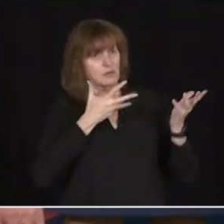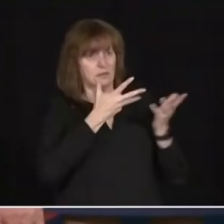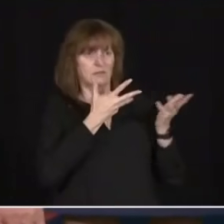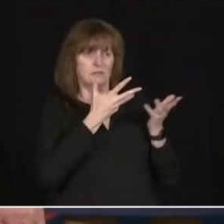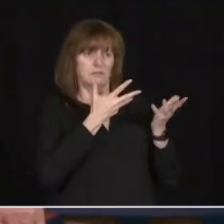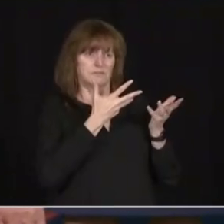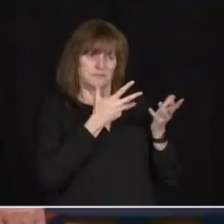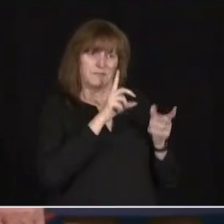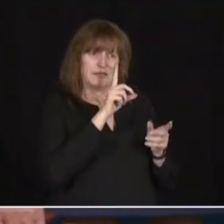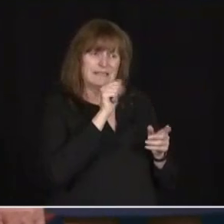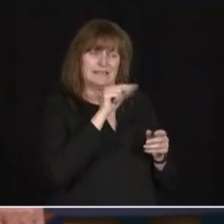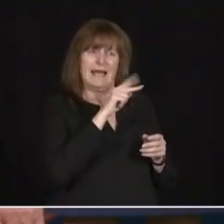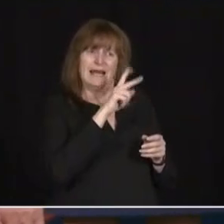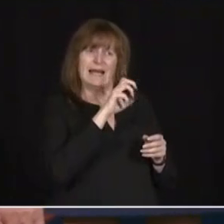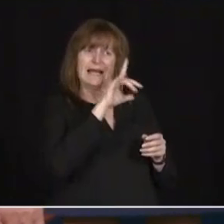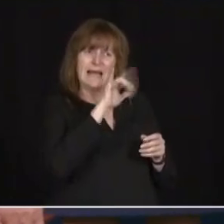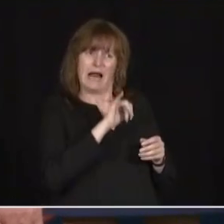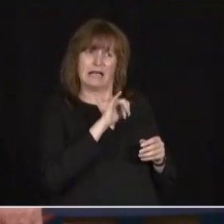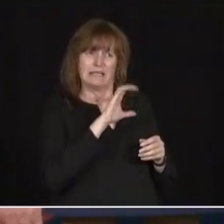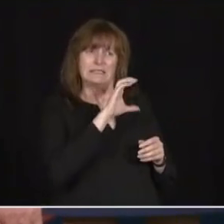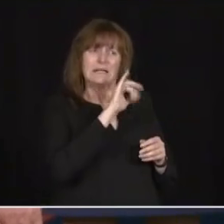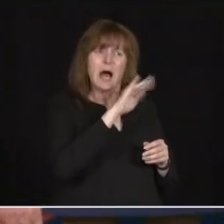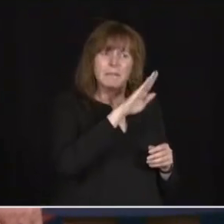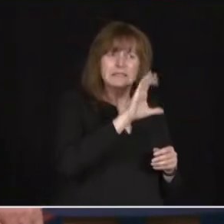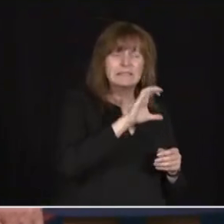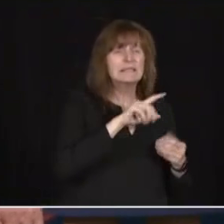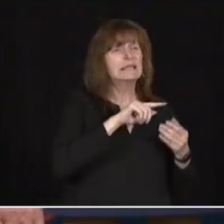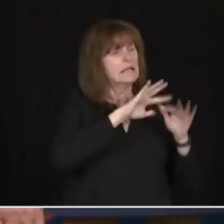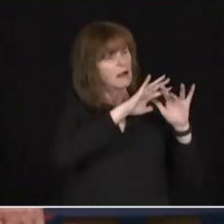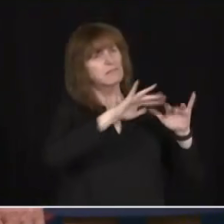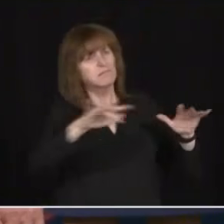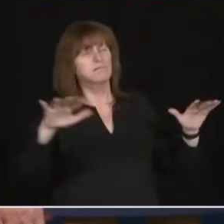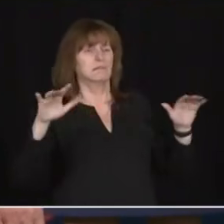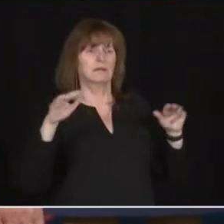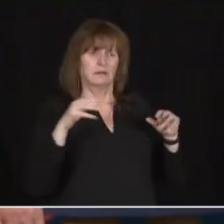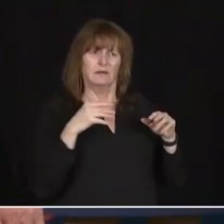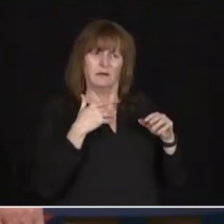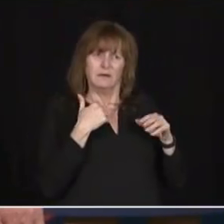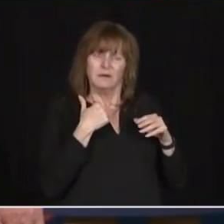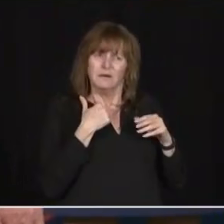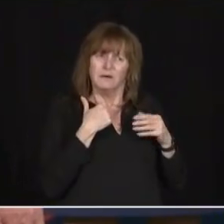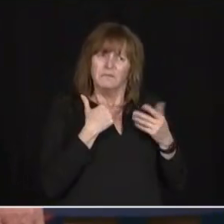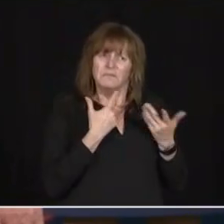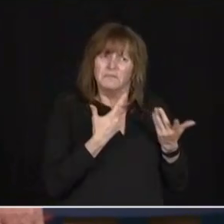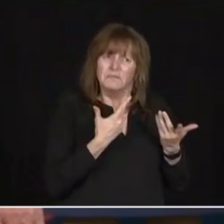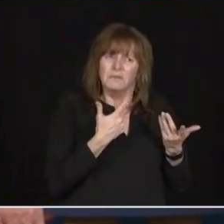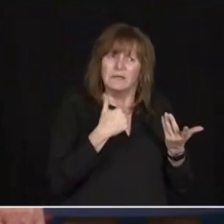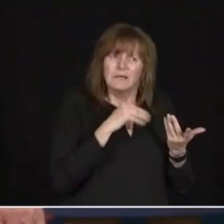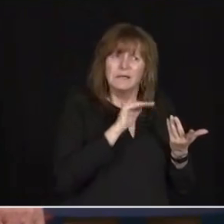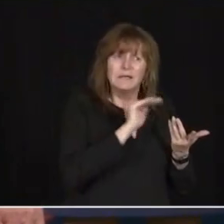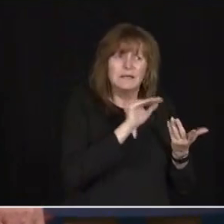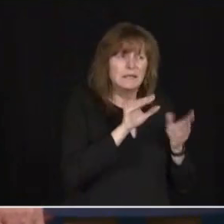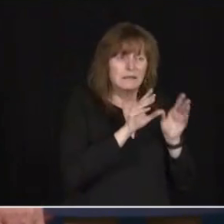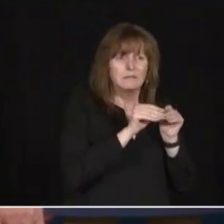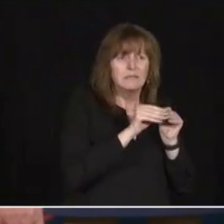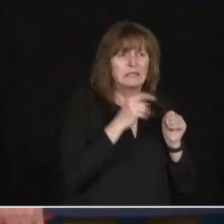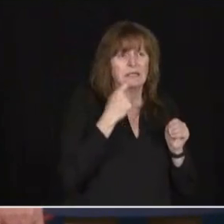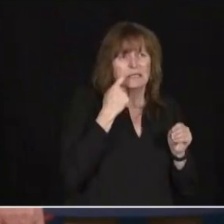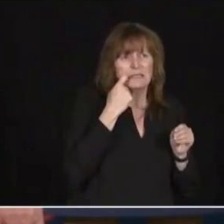before to Dan Kelly from the CFIB on the weekend, we continue to speak with those who are those most directly connected.